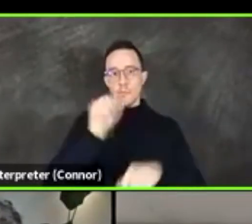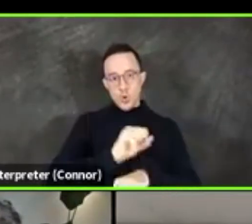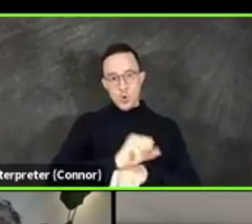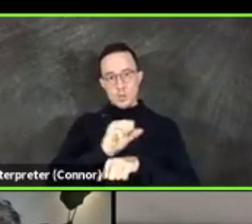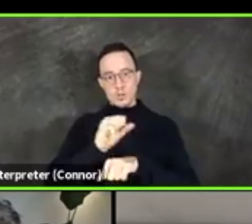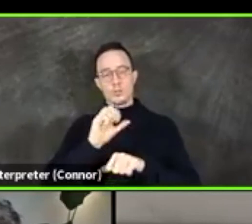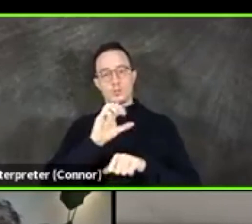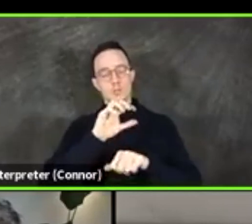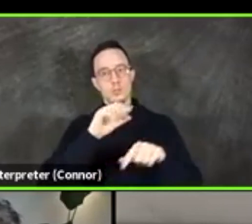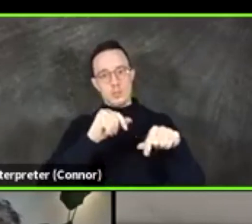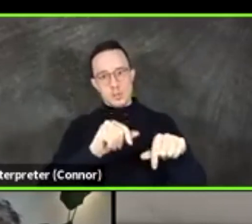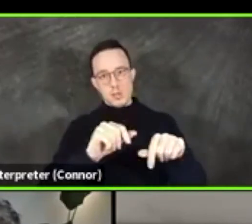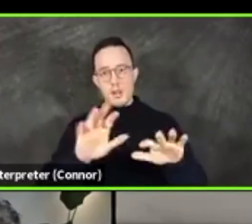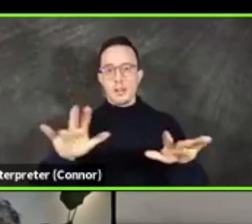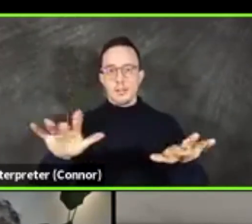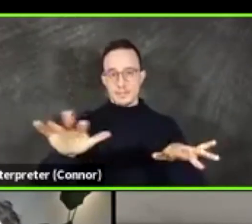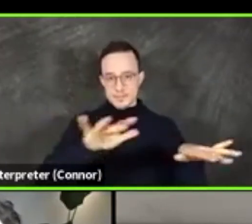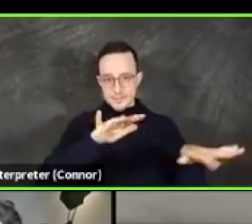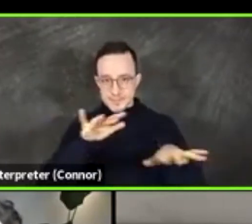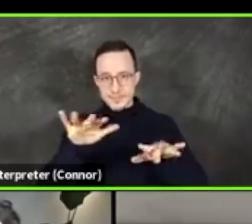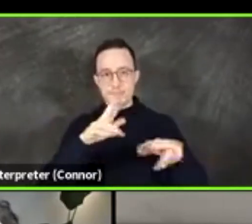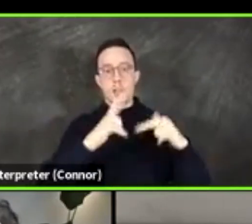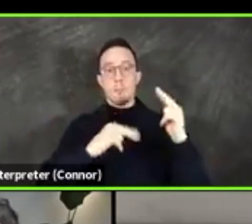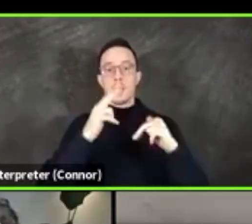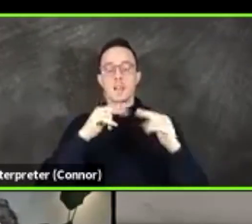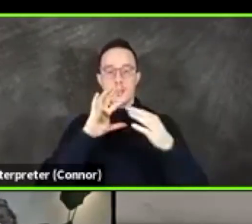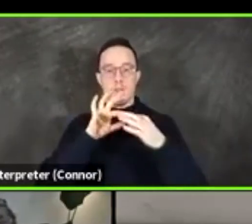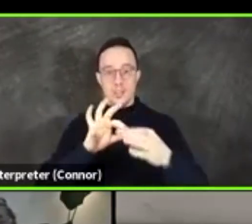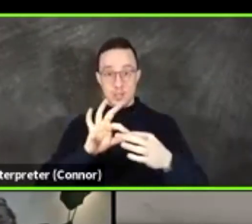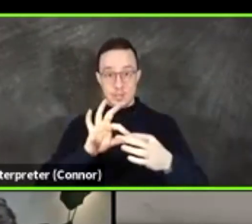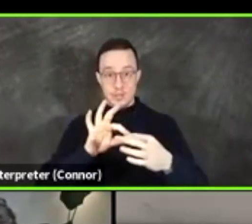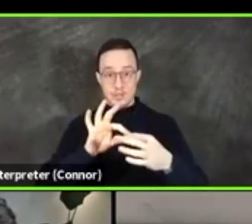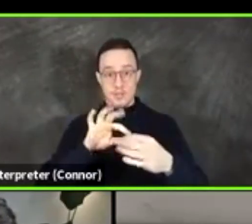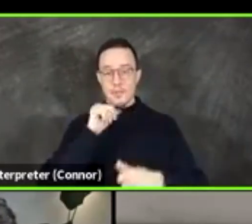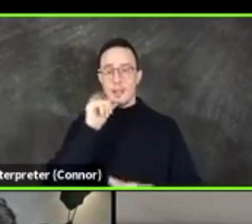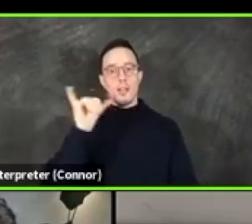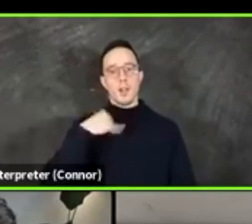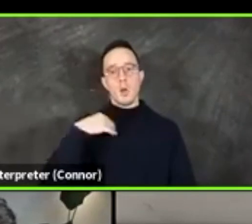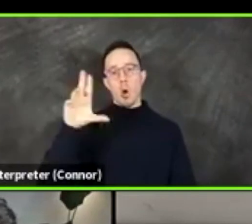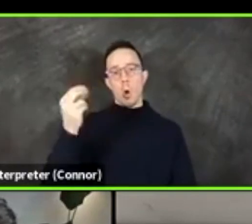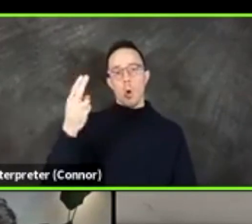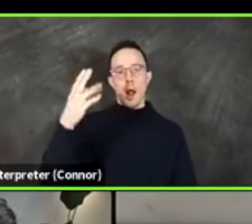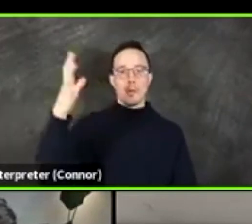FRUIT YOU CAN EAT FROM, AND NOT I'M GOING TO GRAB SOMETHING THAT DOESN'T EXIST OR PULL